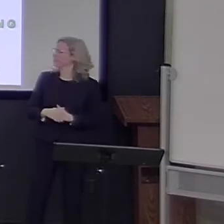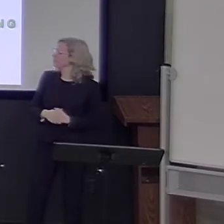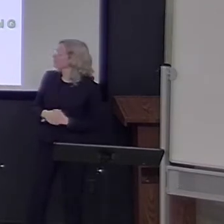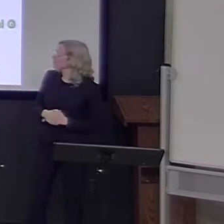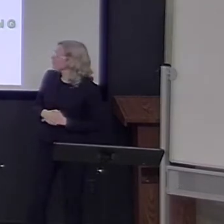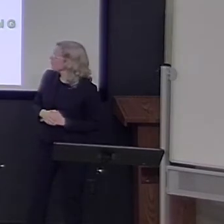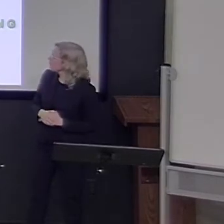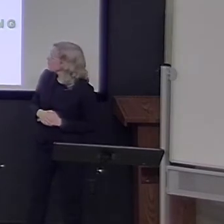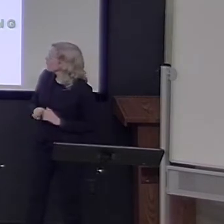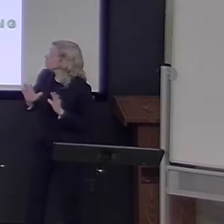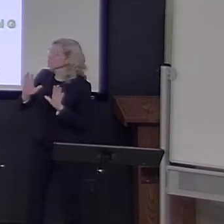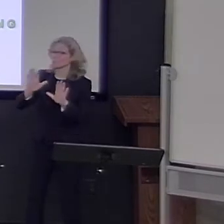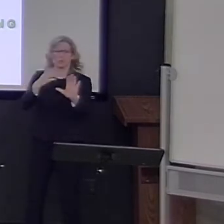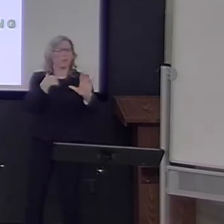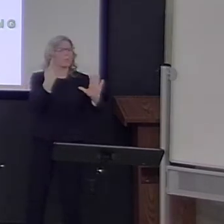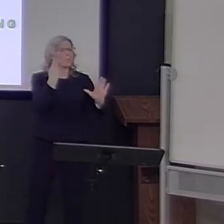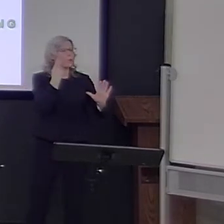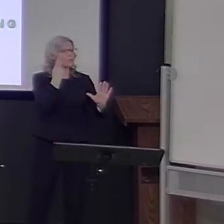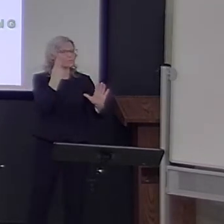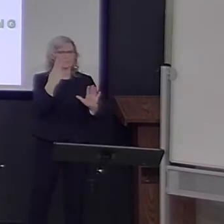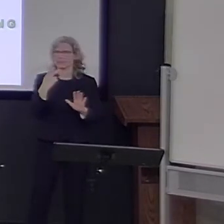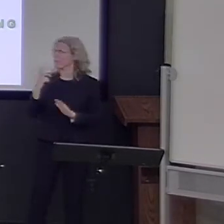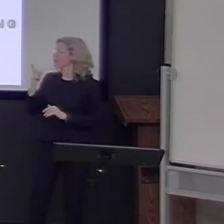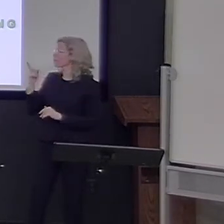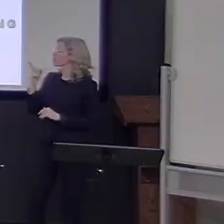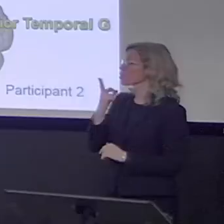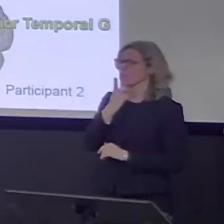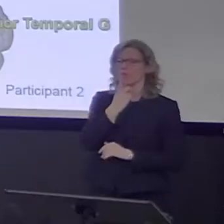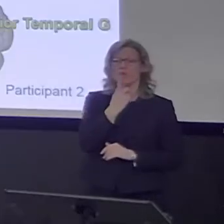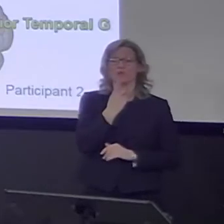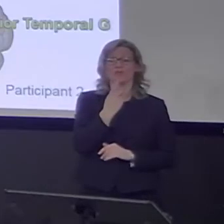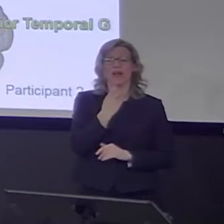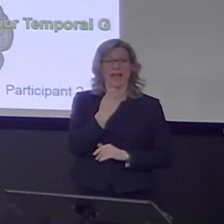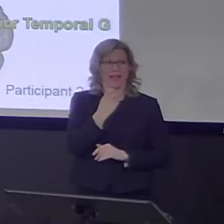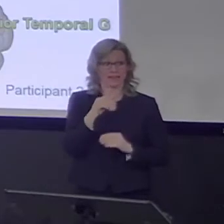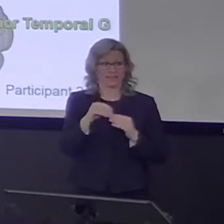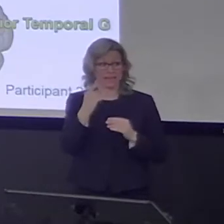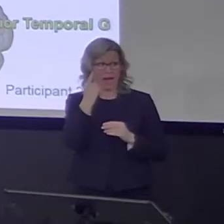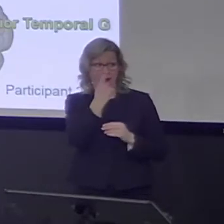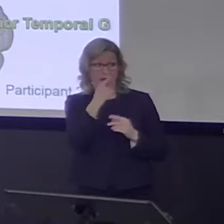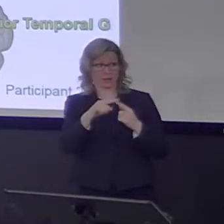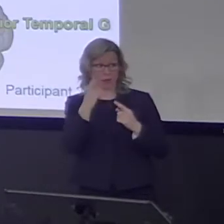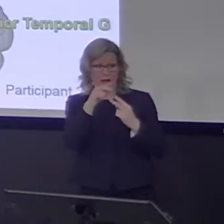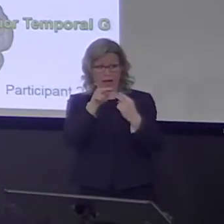We see that the red in the eye-to-eye condition is much more highly correlated